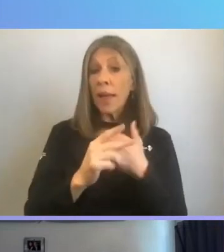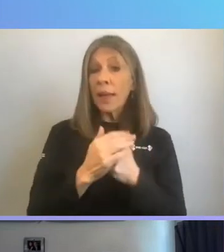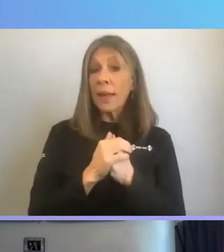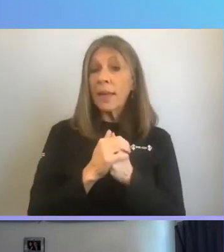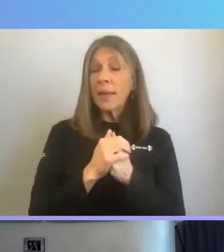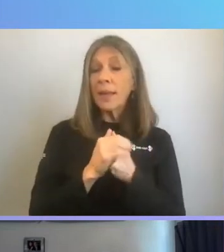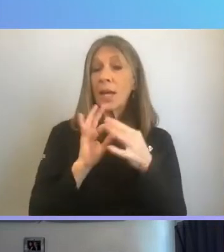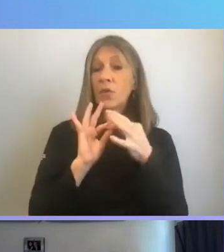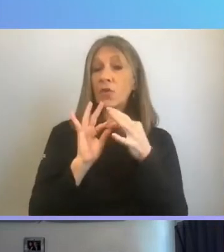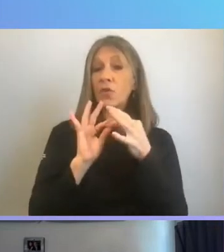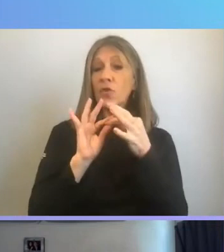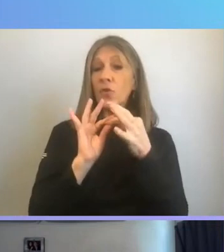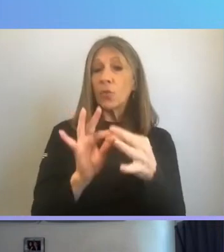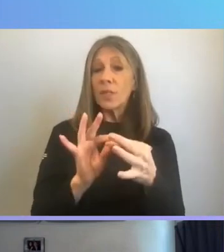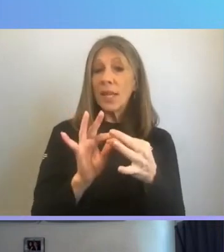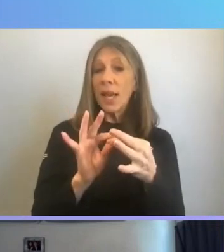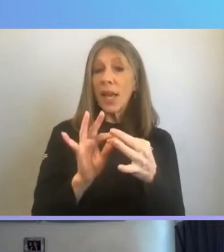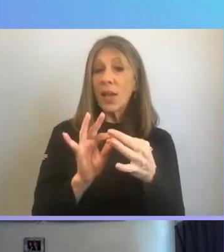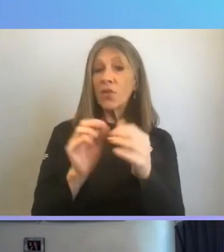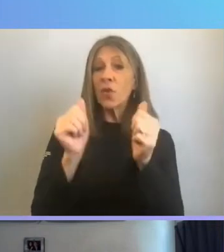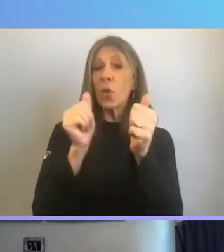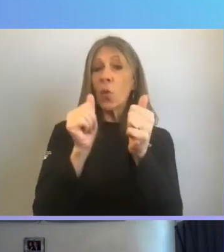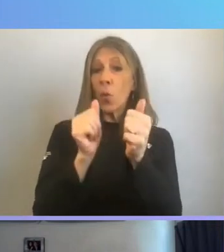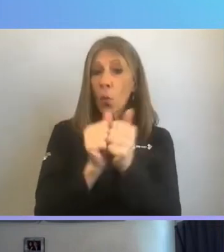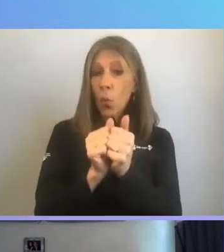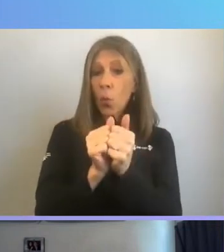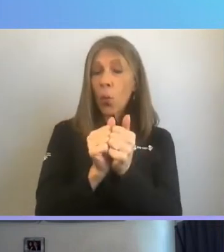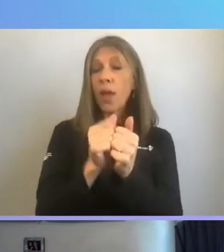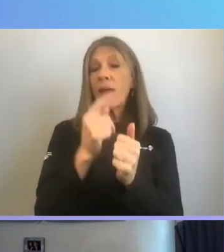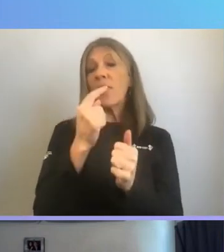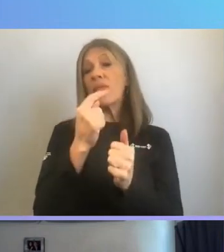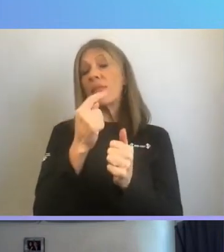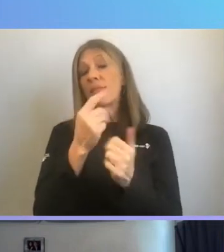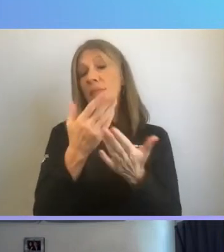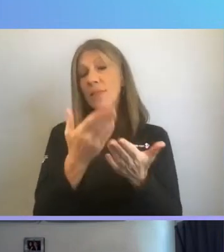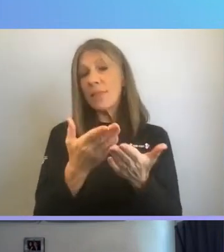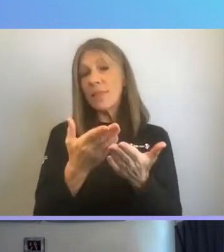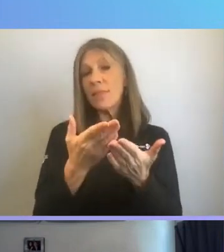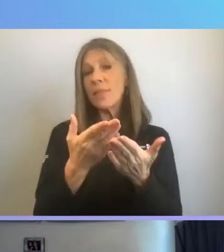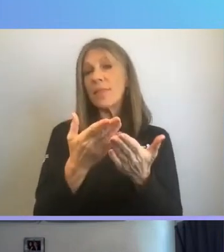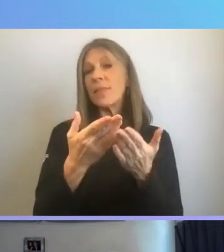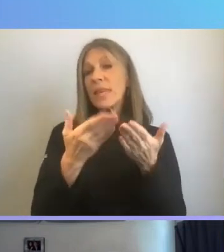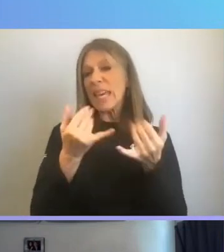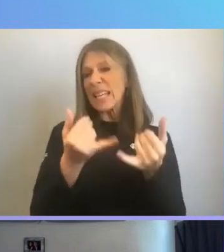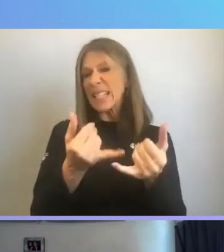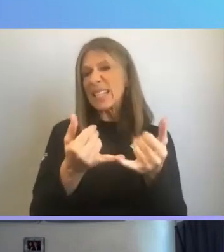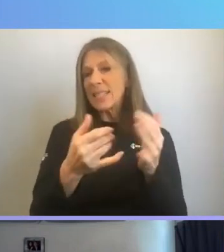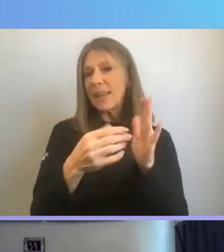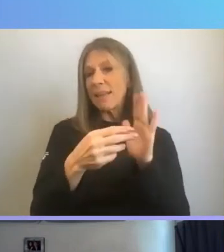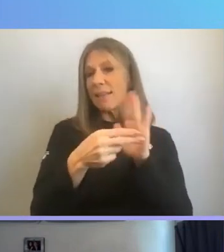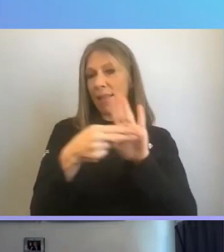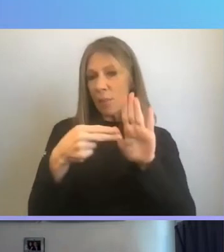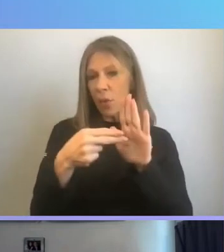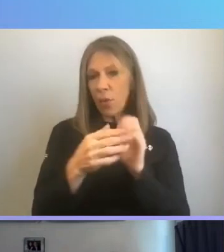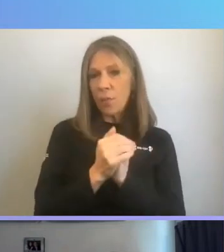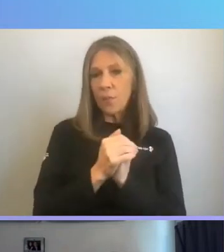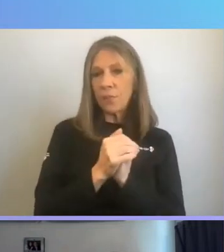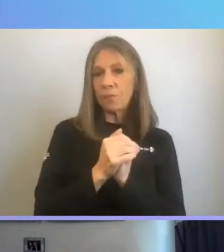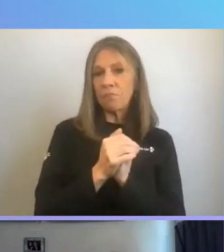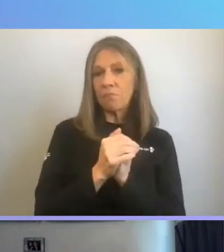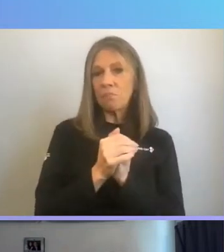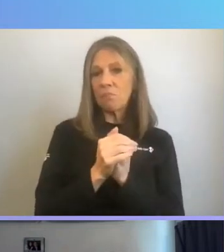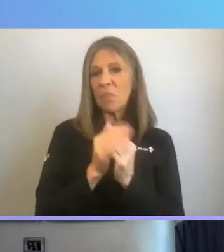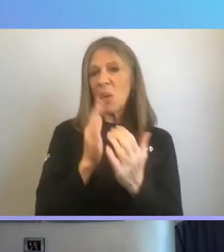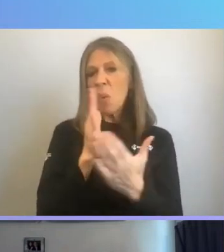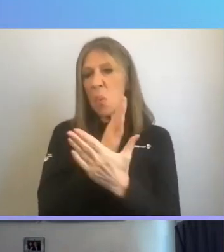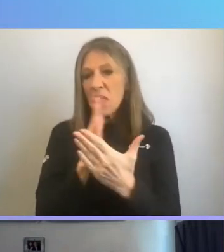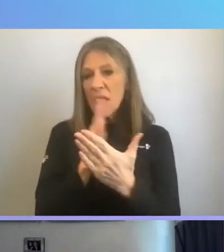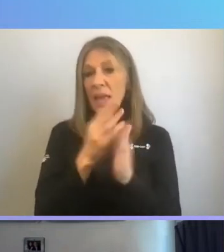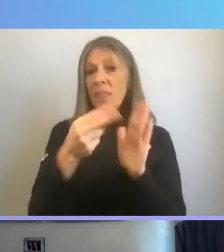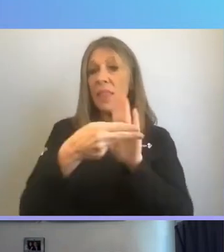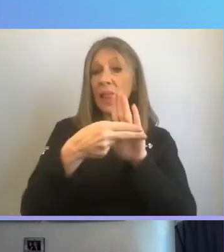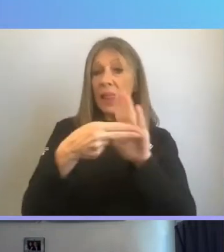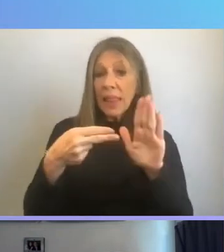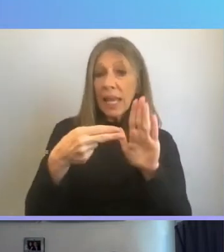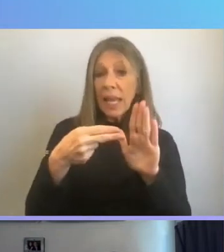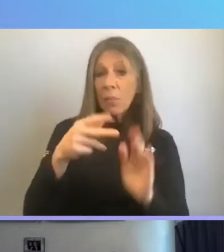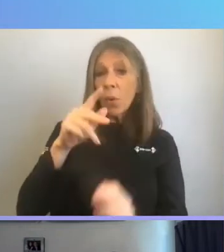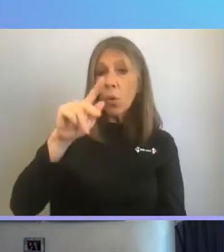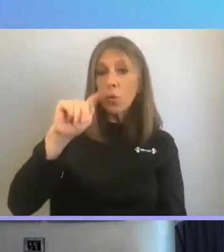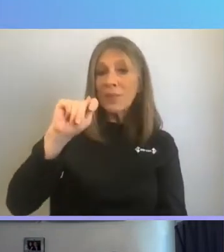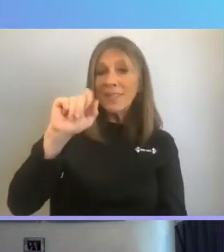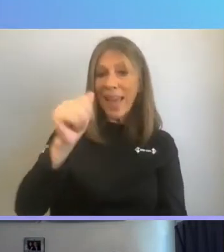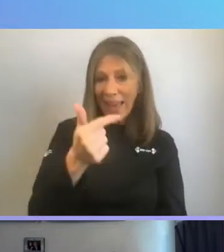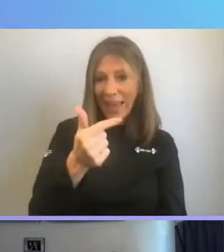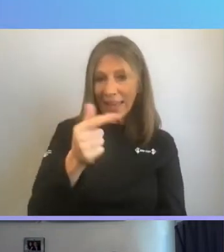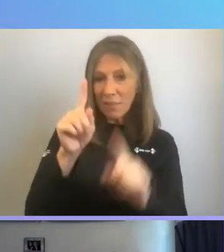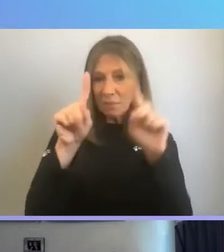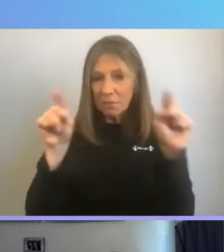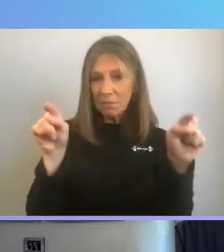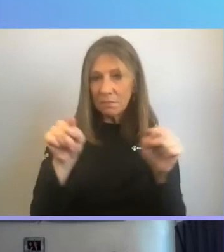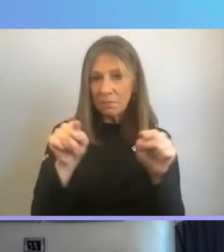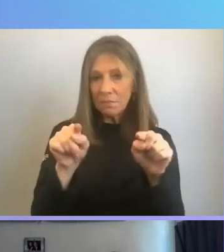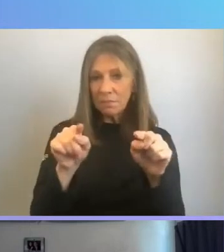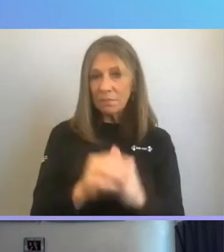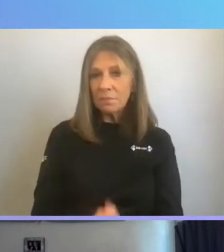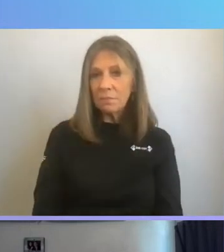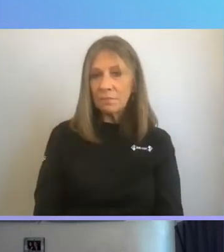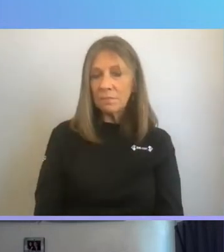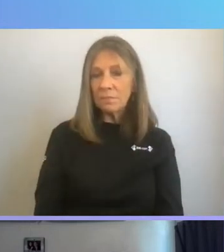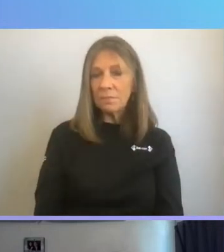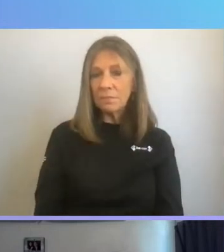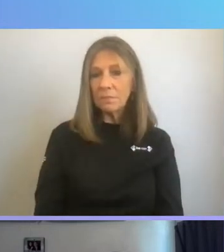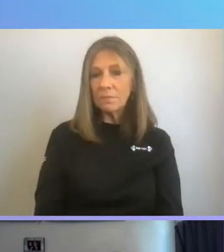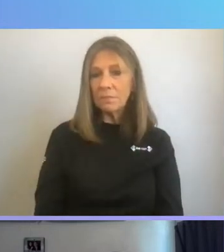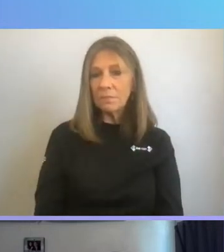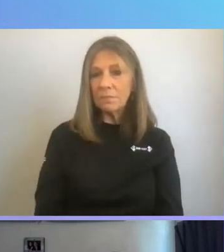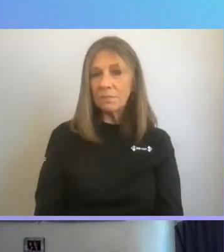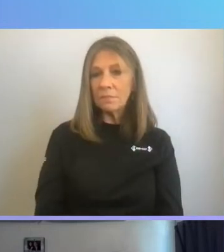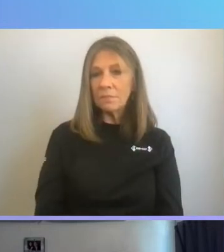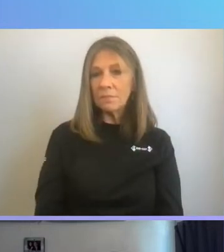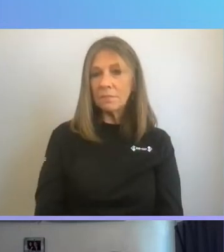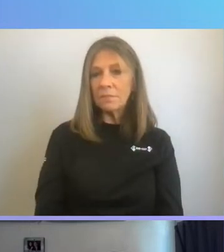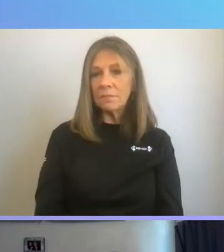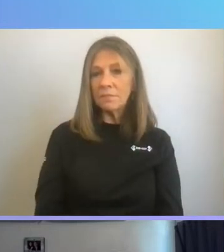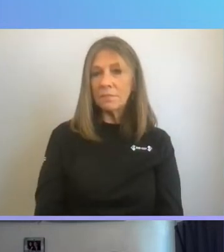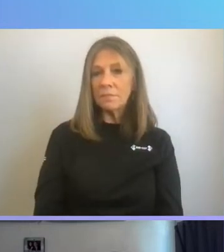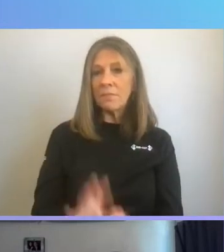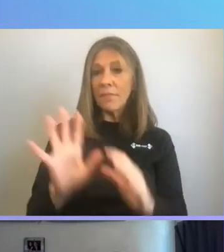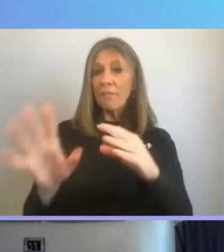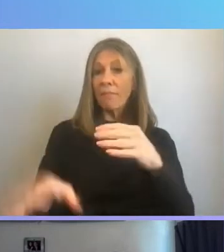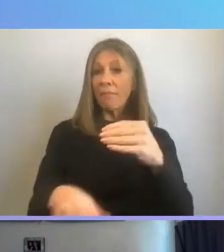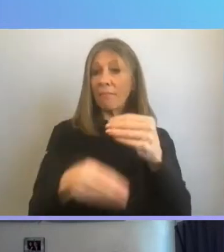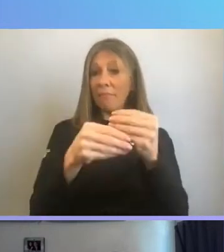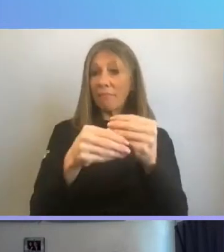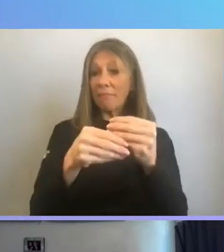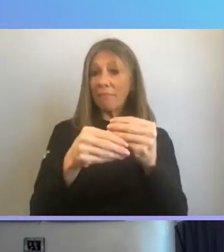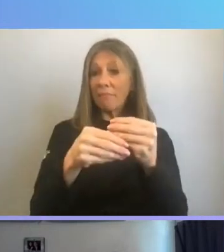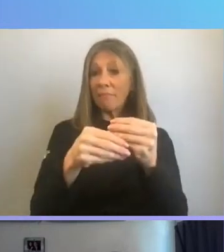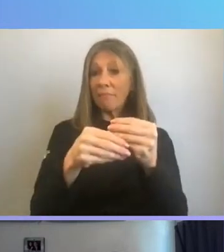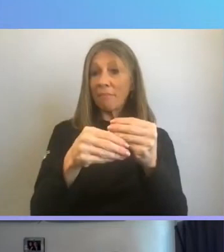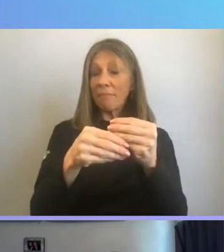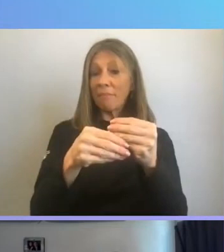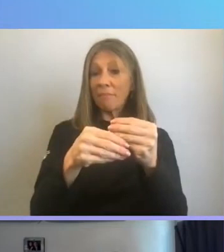with the existing label, all within on the label tag. Add the